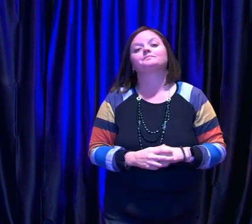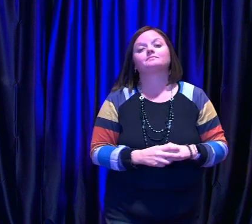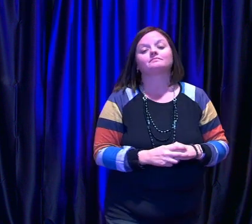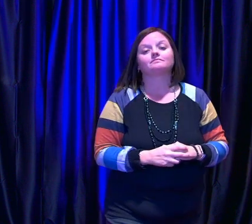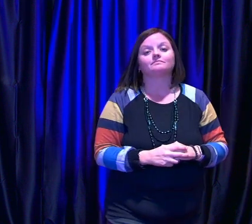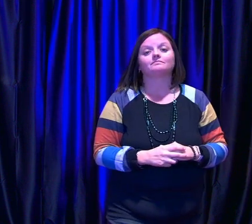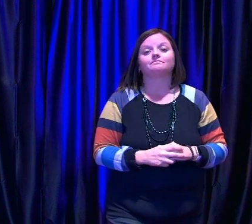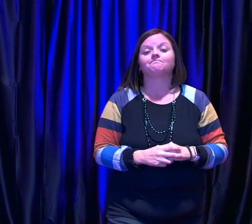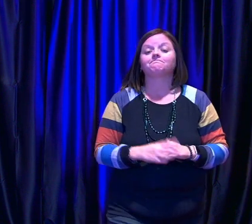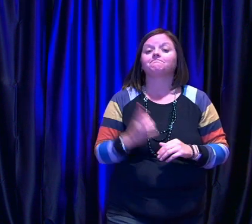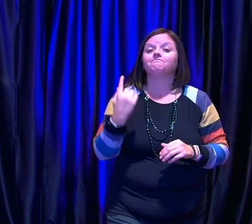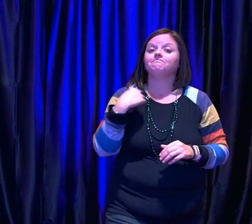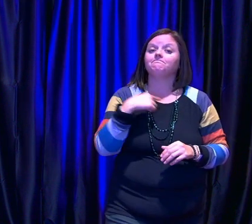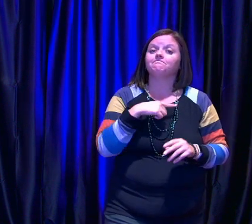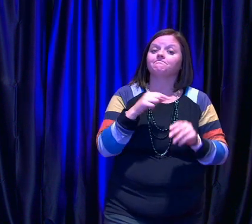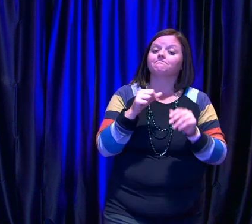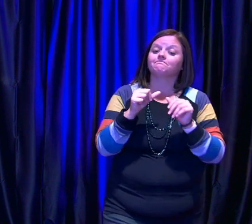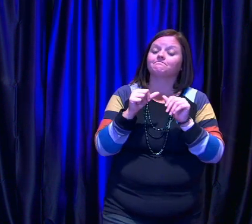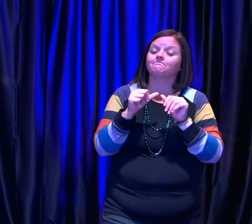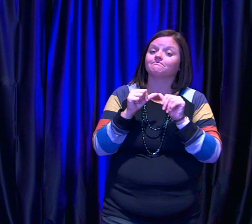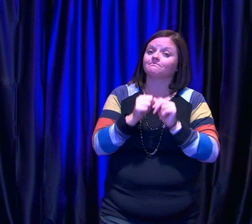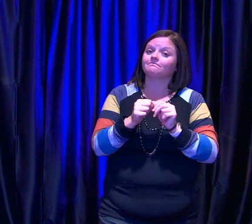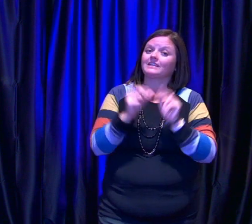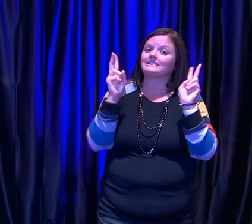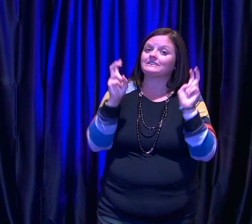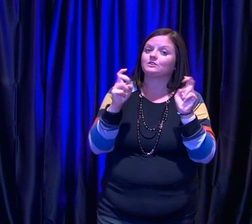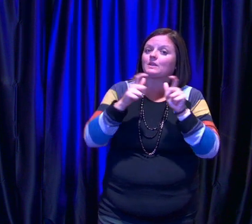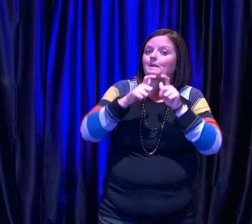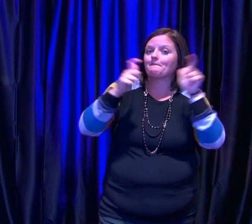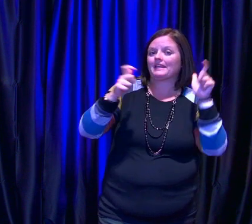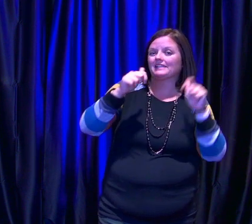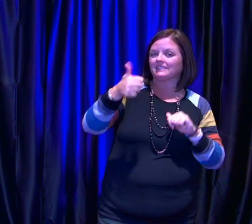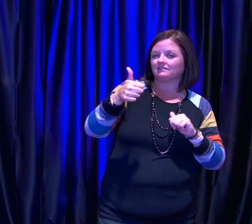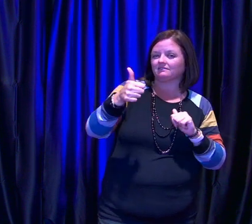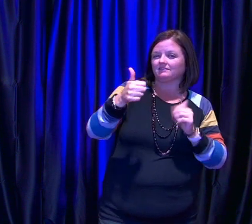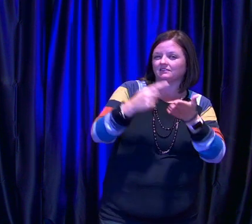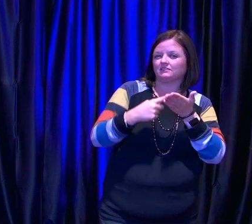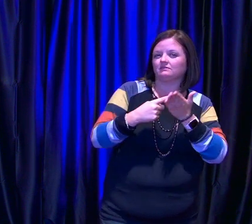we're in a series on the big ten and we're talking about